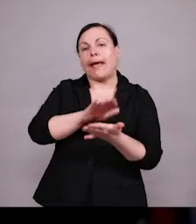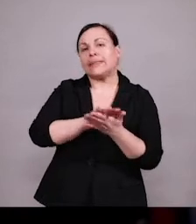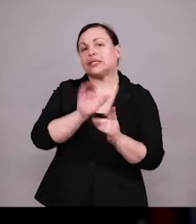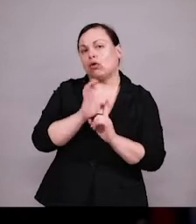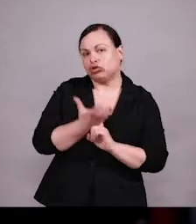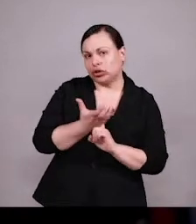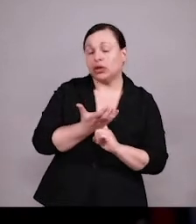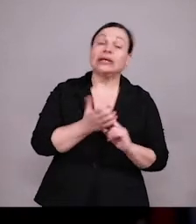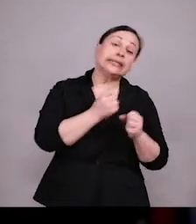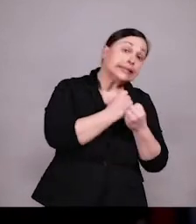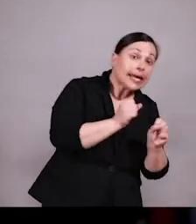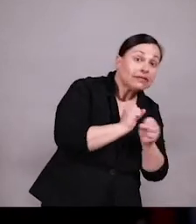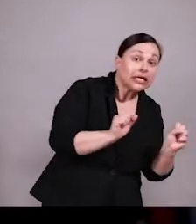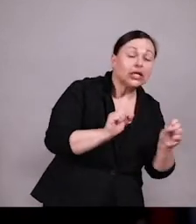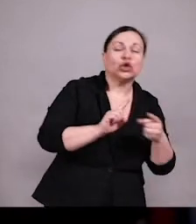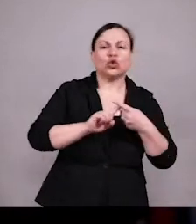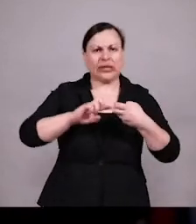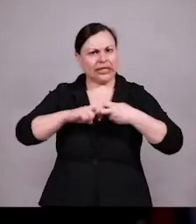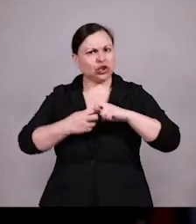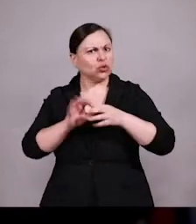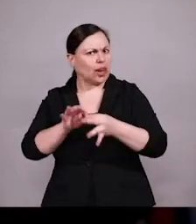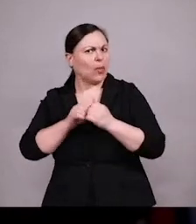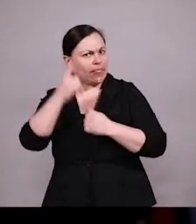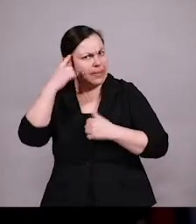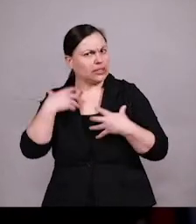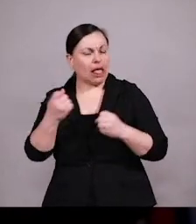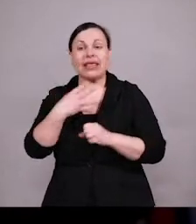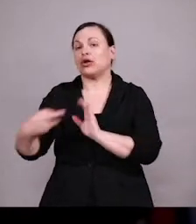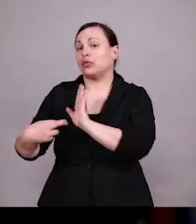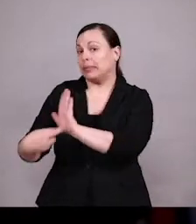From campus safety, to issues of mental health and representation.